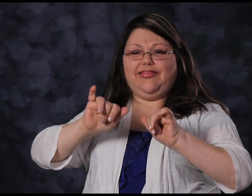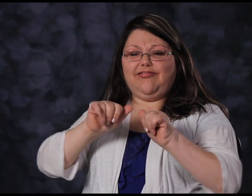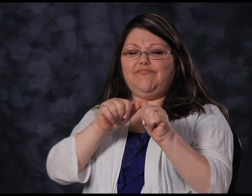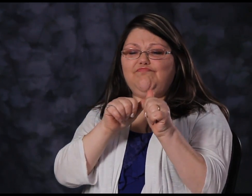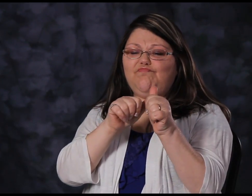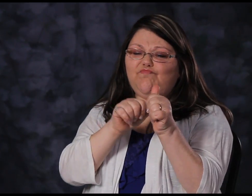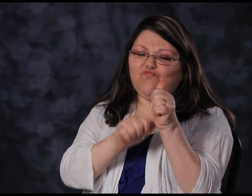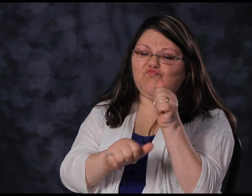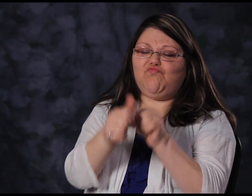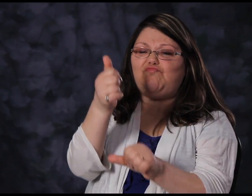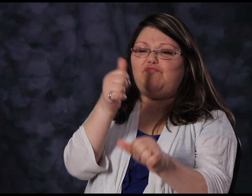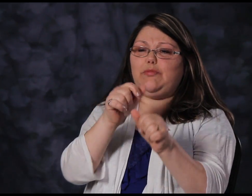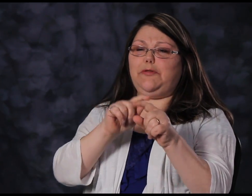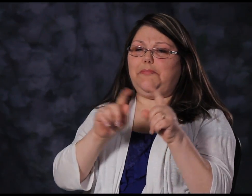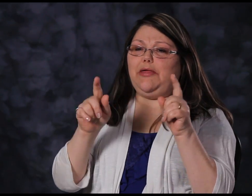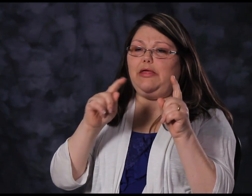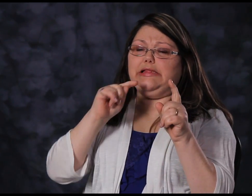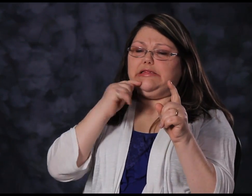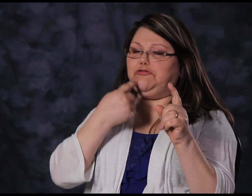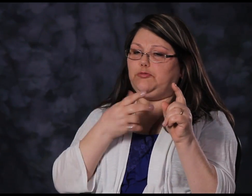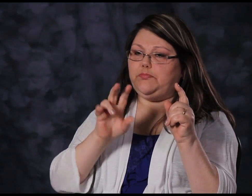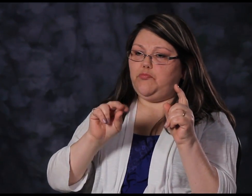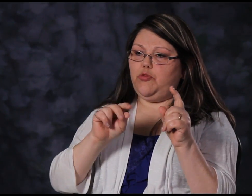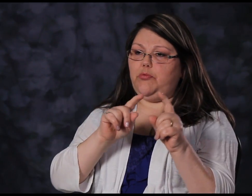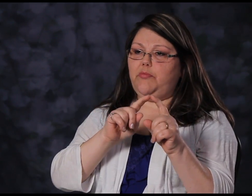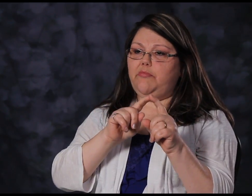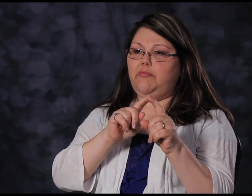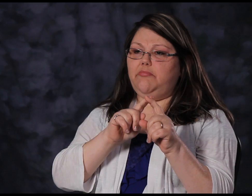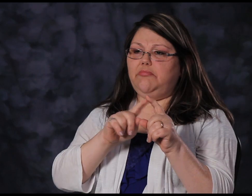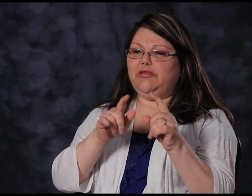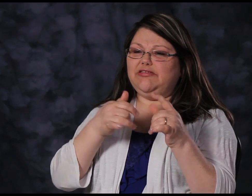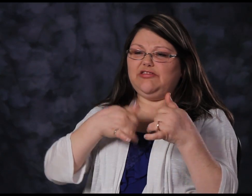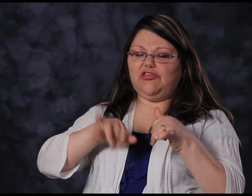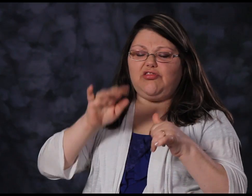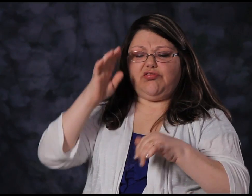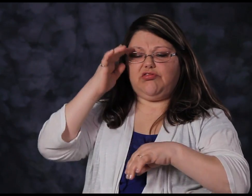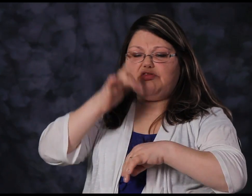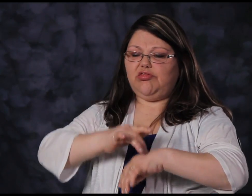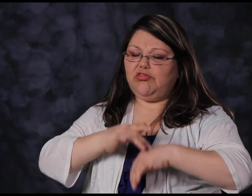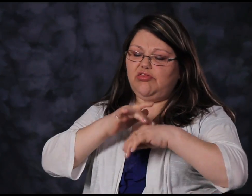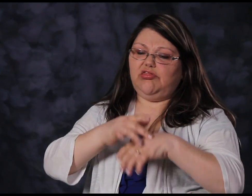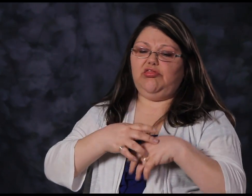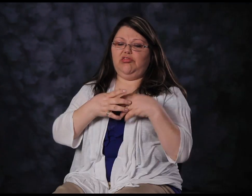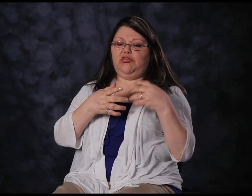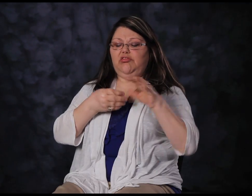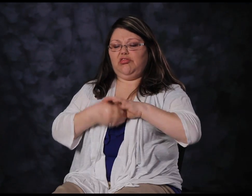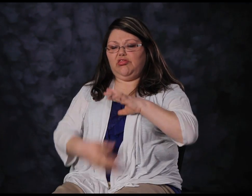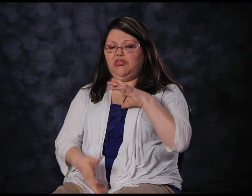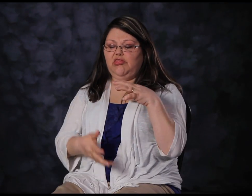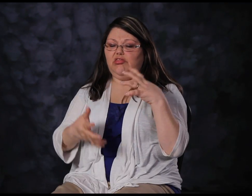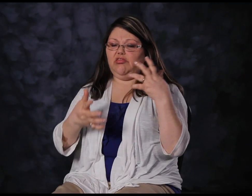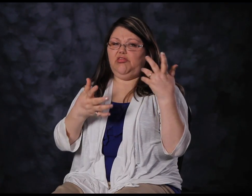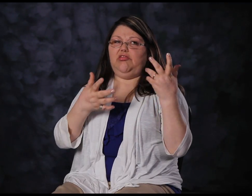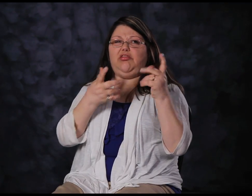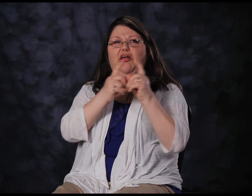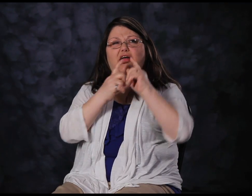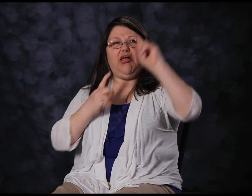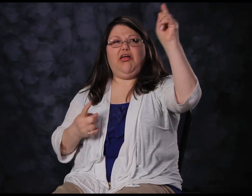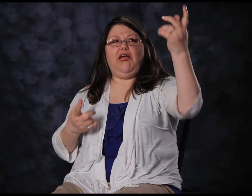I think this is ultimately when my life started to come back together. I was still thinking about taking my own life,